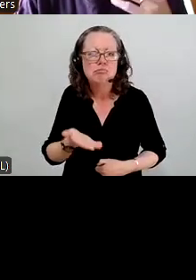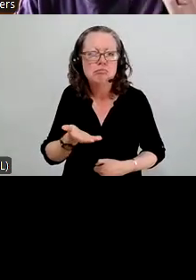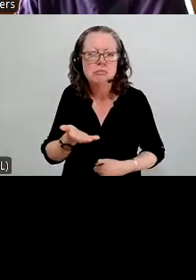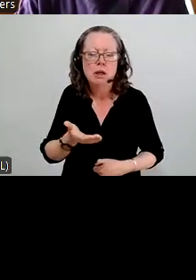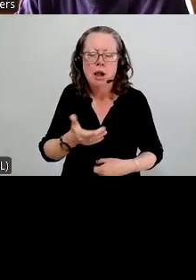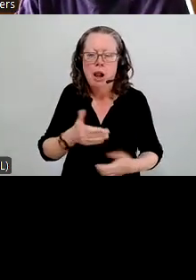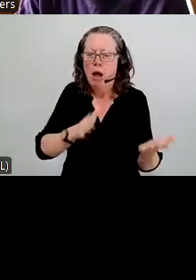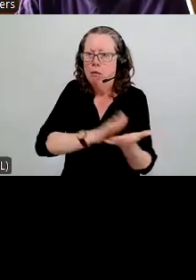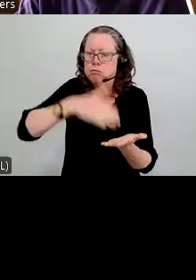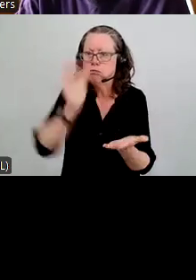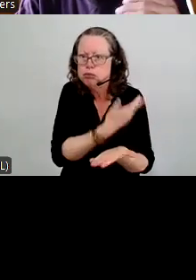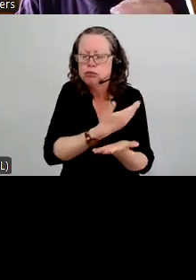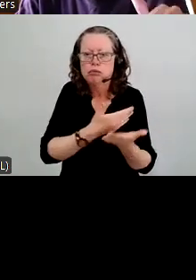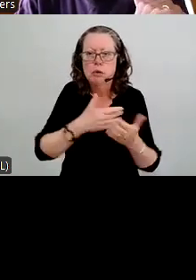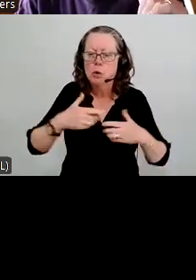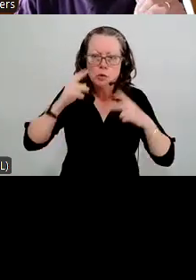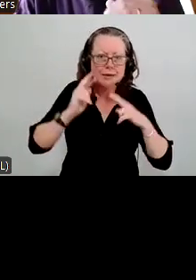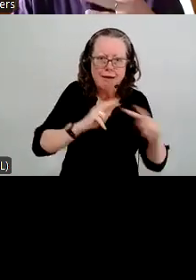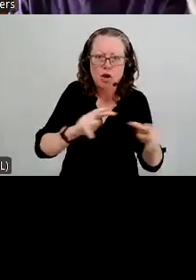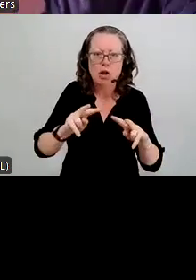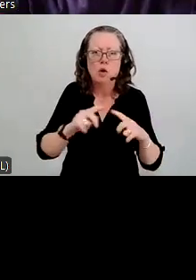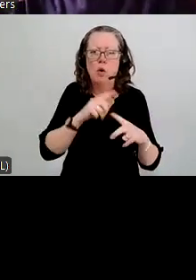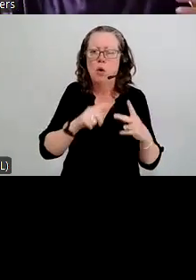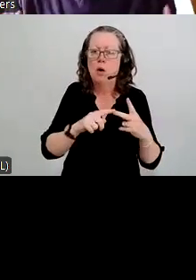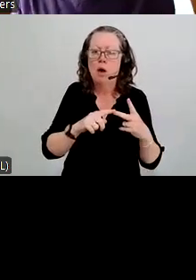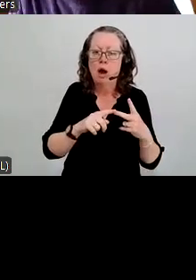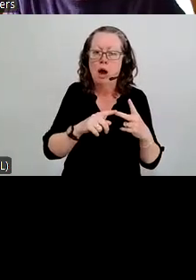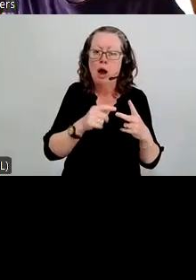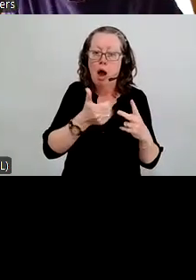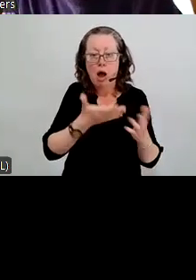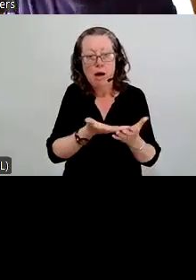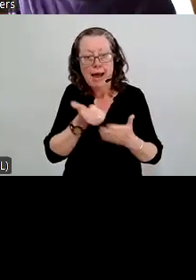I don't mind being tracked, or other? You can choose. I think I've set this to multiple answers,